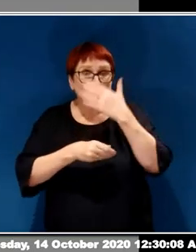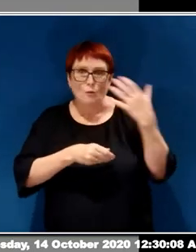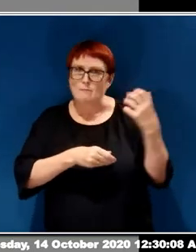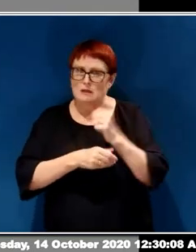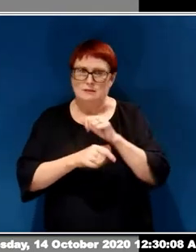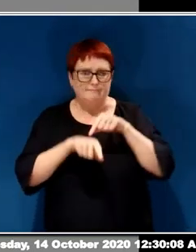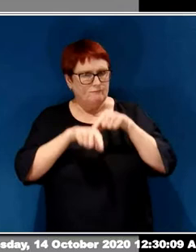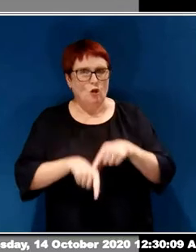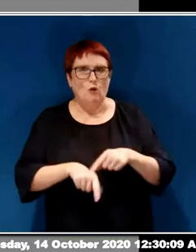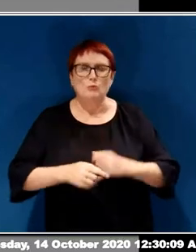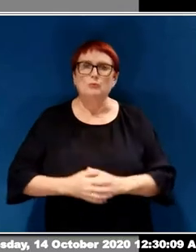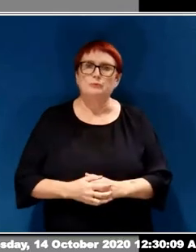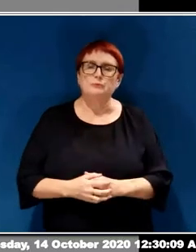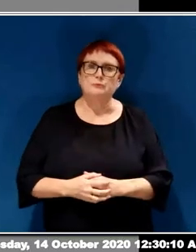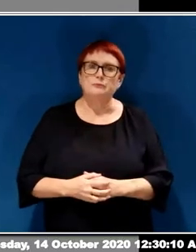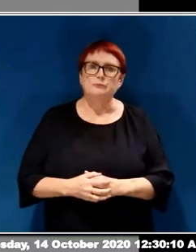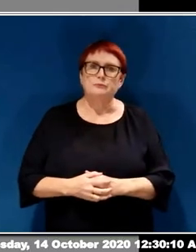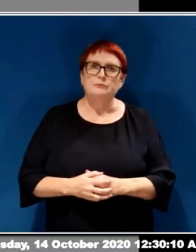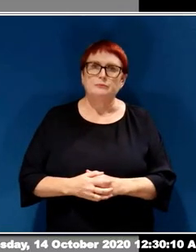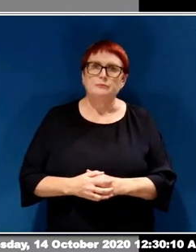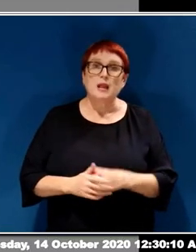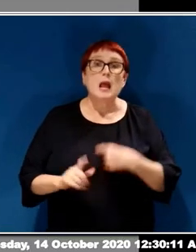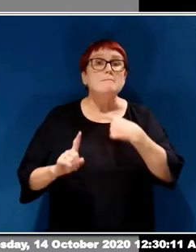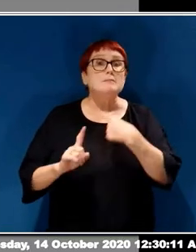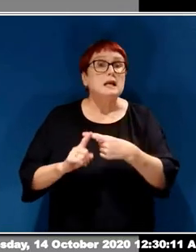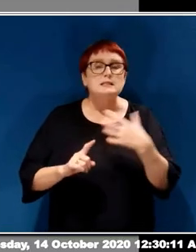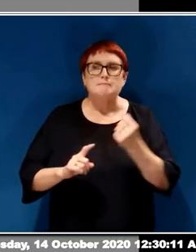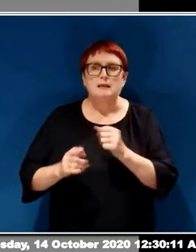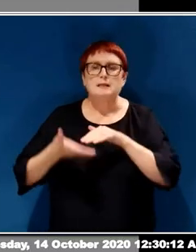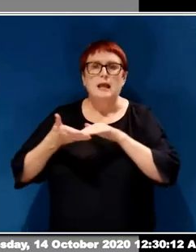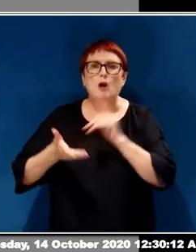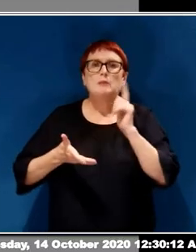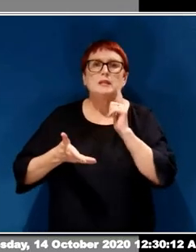development to ensure teachers understand evidence-based practices and